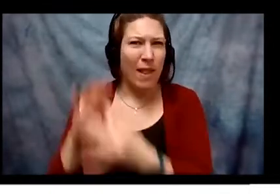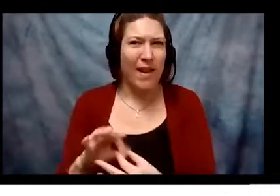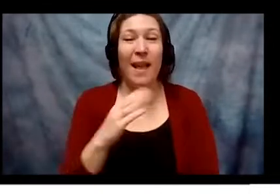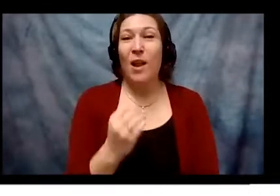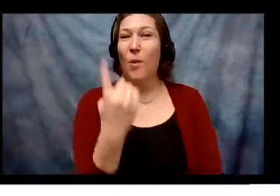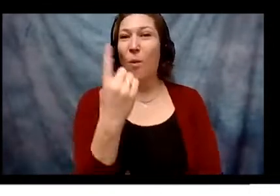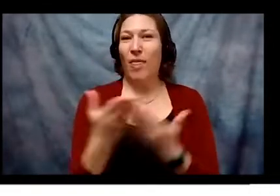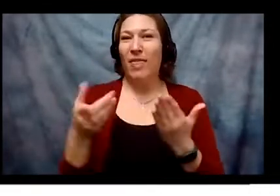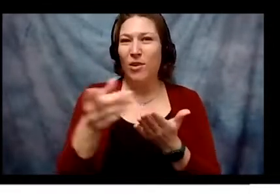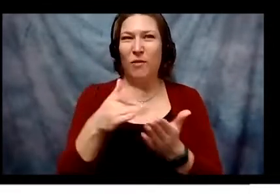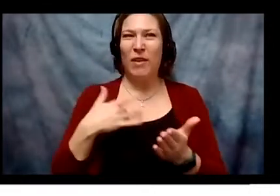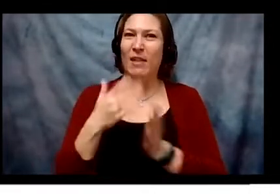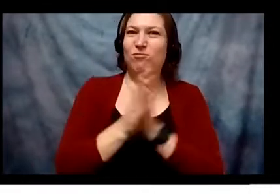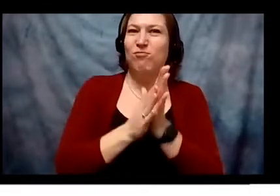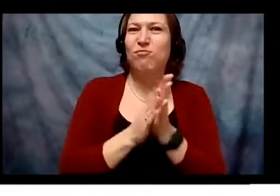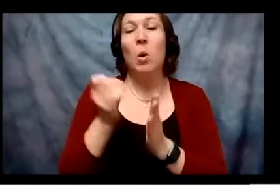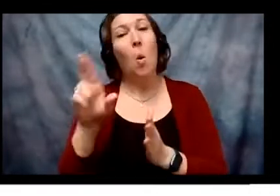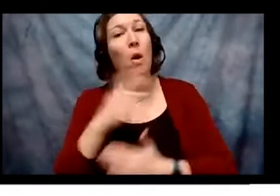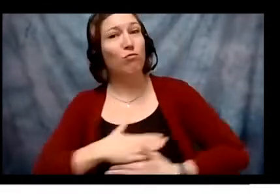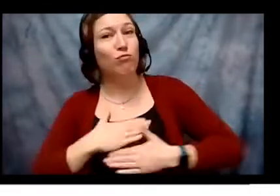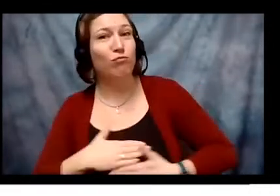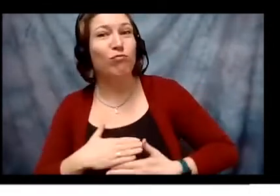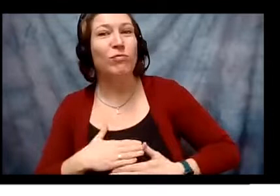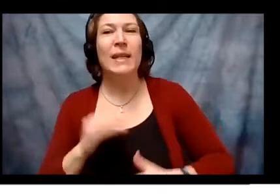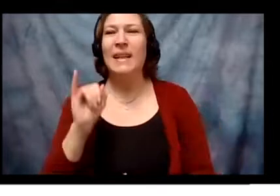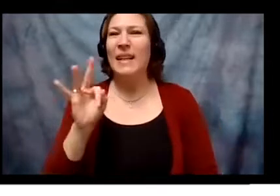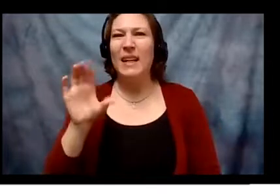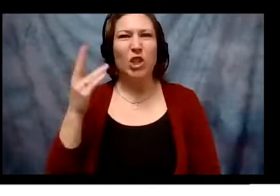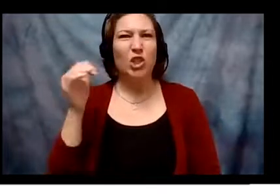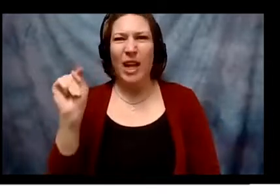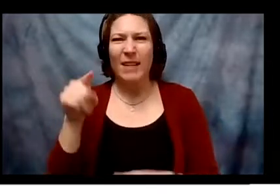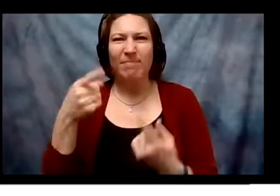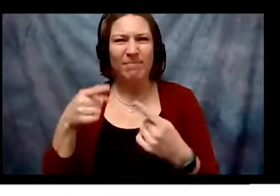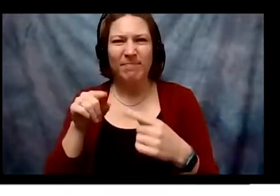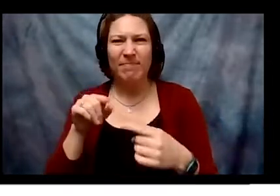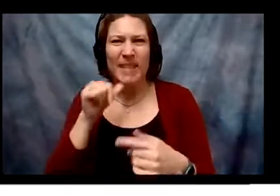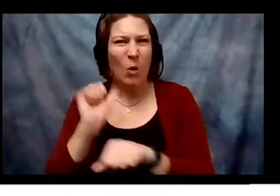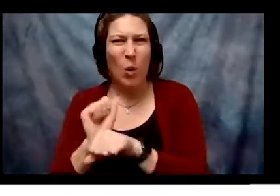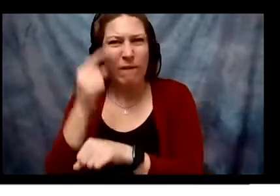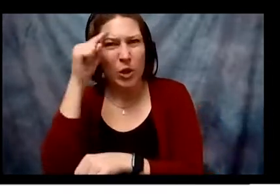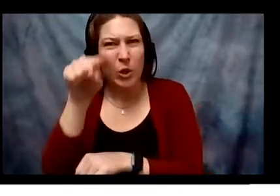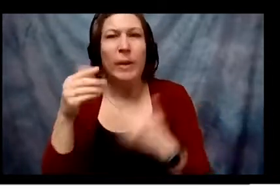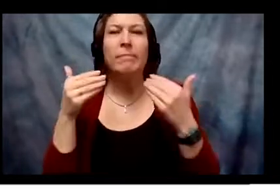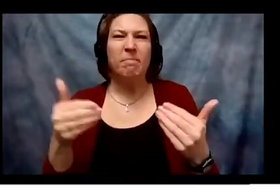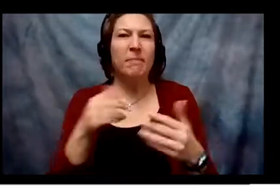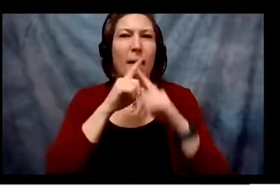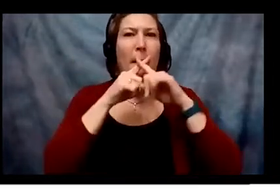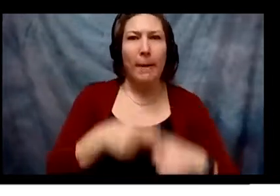If chat is not accessible, feel free to unmute and say your name first and campus affiliation. And one thing